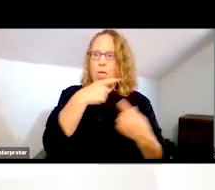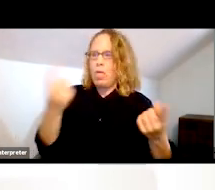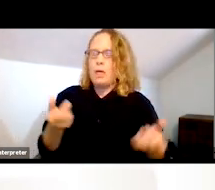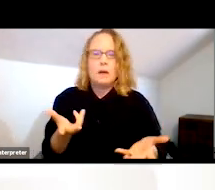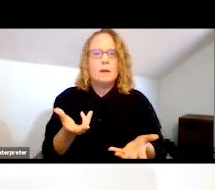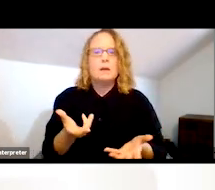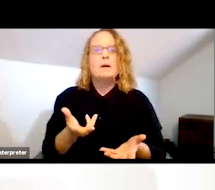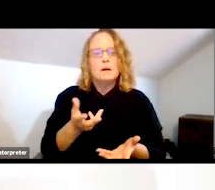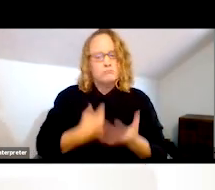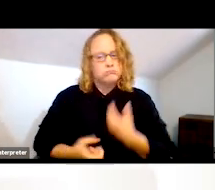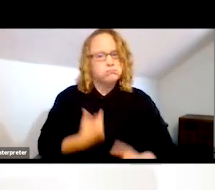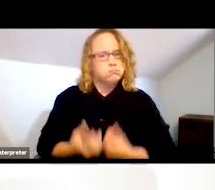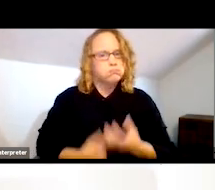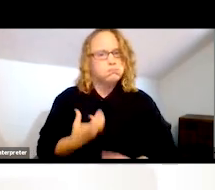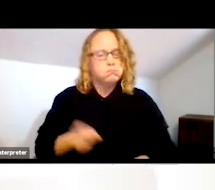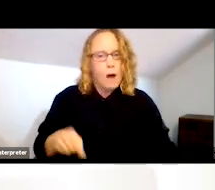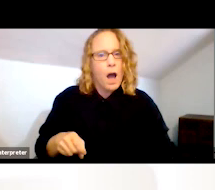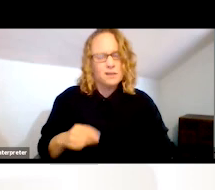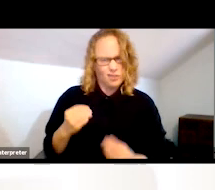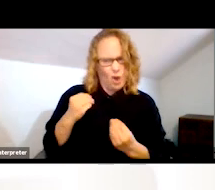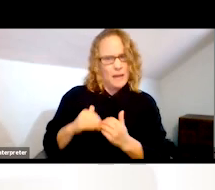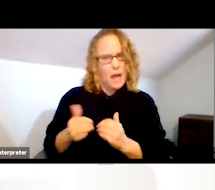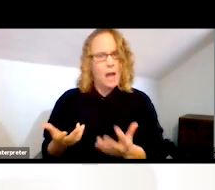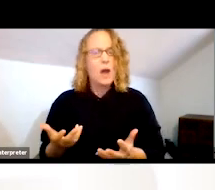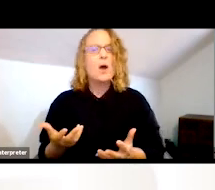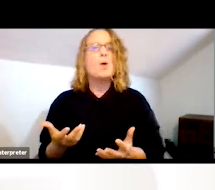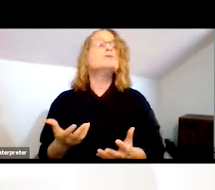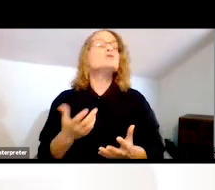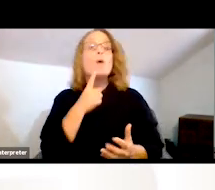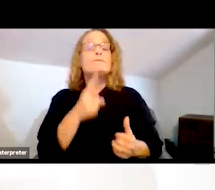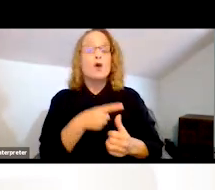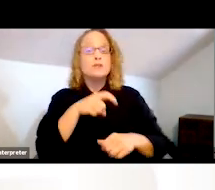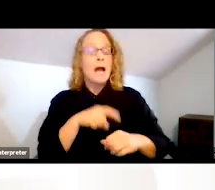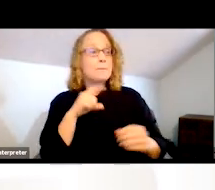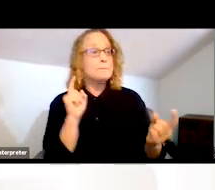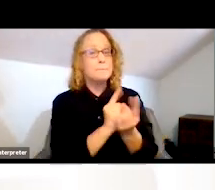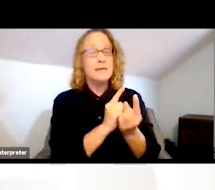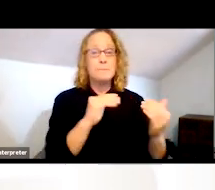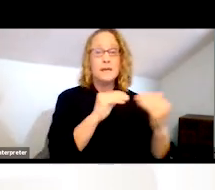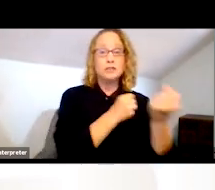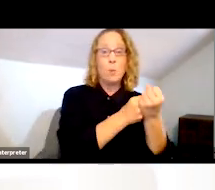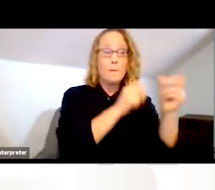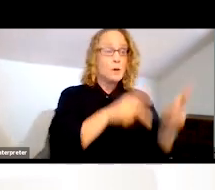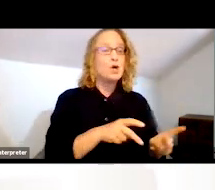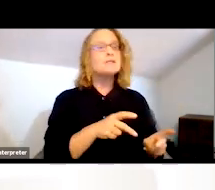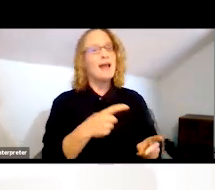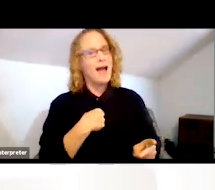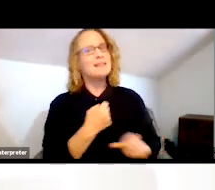where I was taught, don't say anything, don't share, don't make yourself vulnerable,